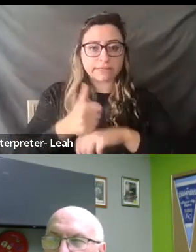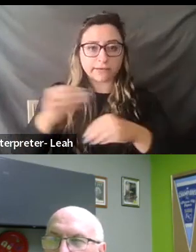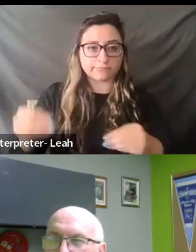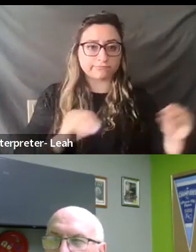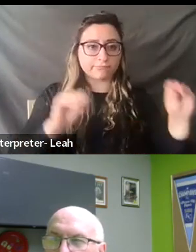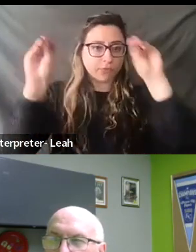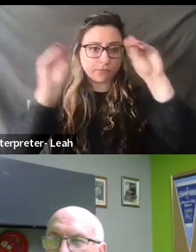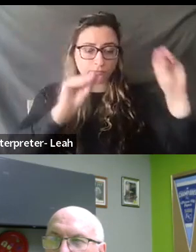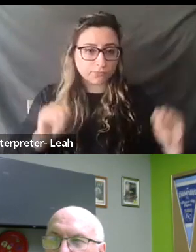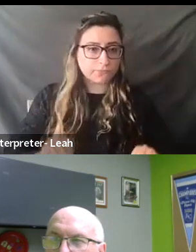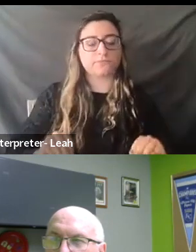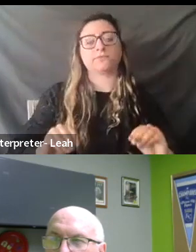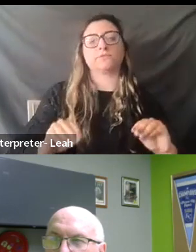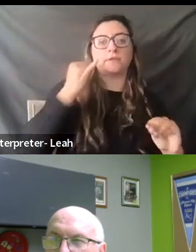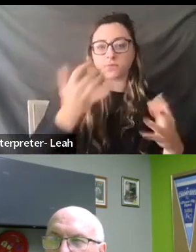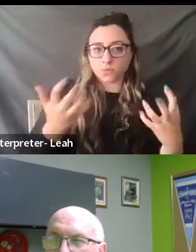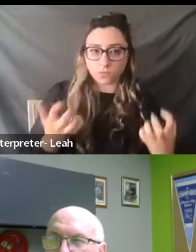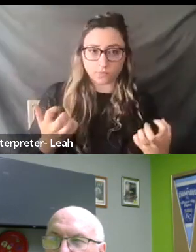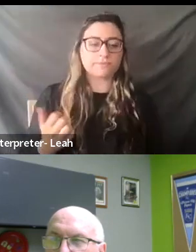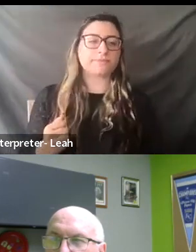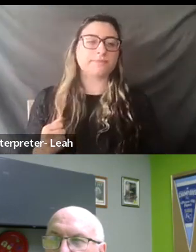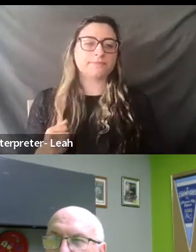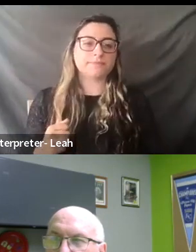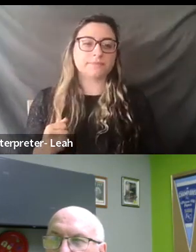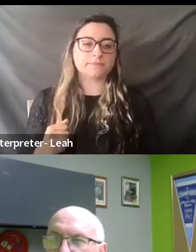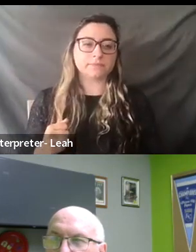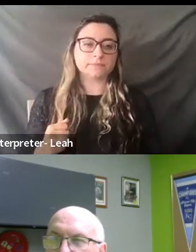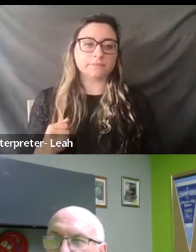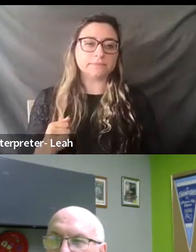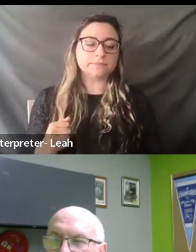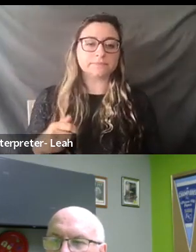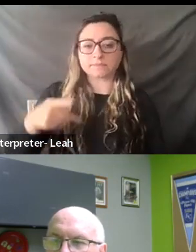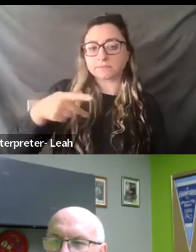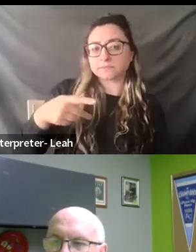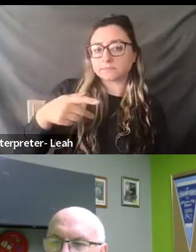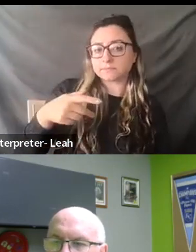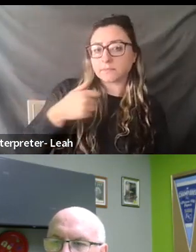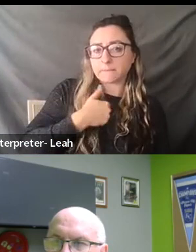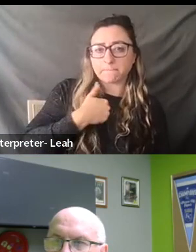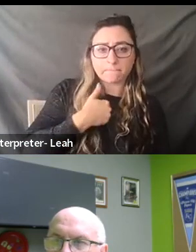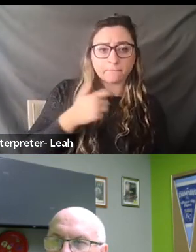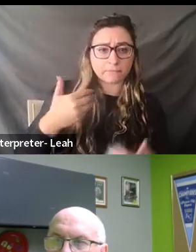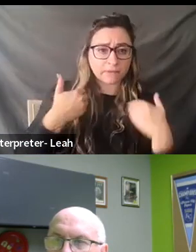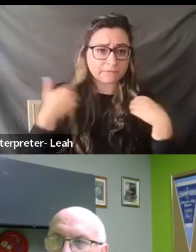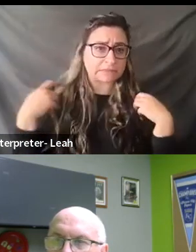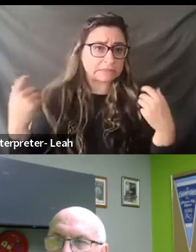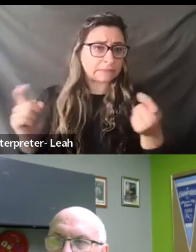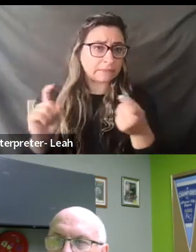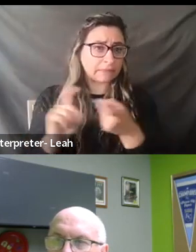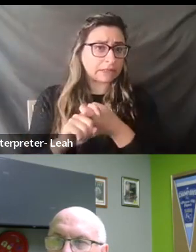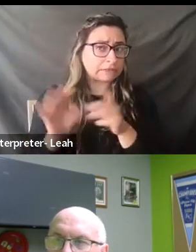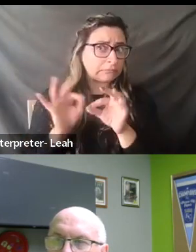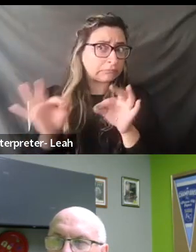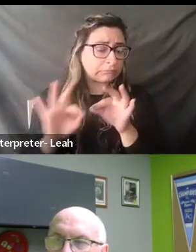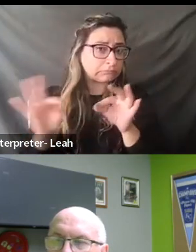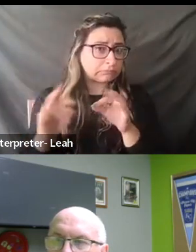You can view the captioning by selecting the "CC" tab on the menu bar.